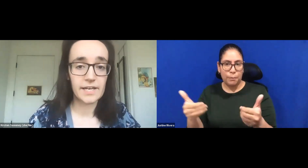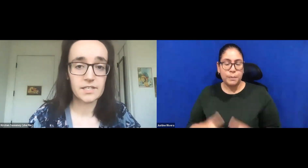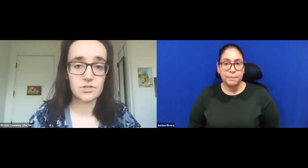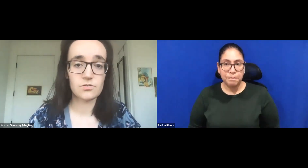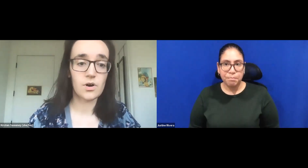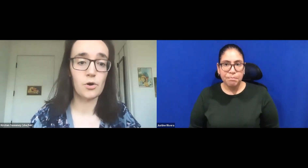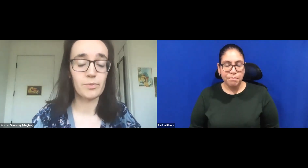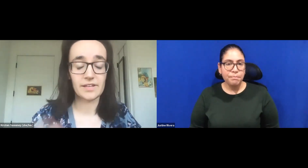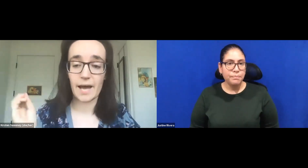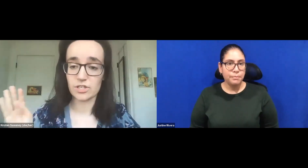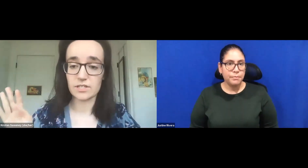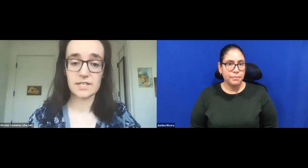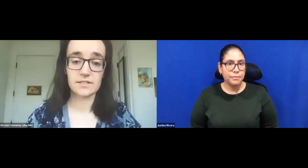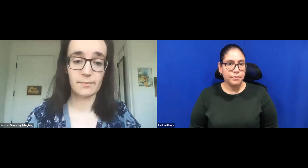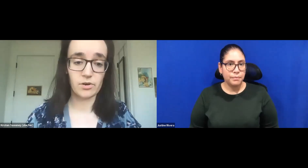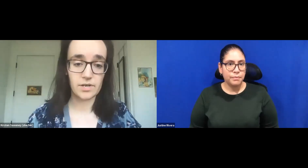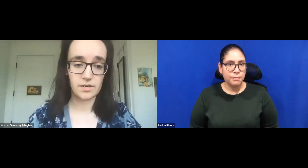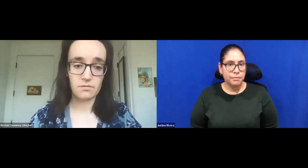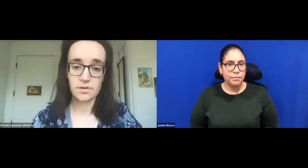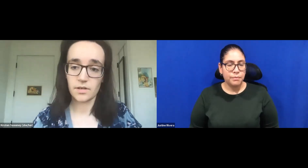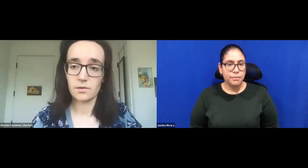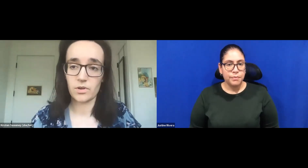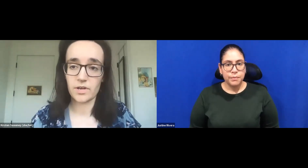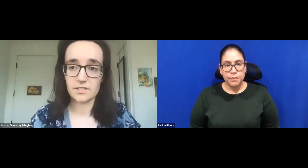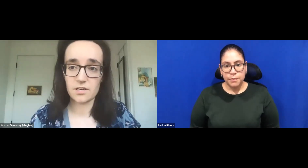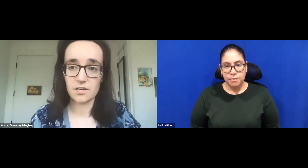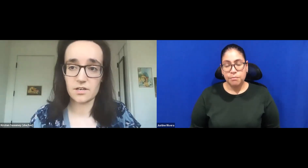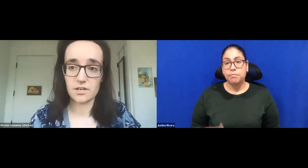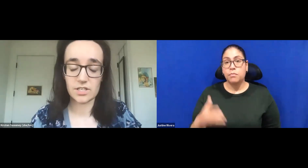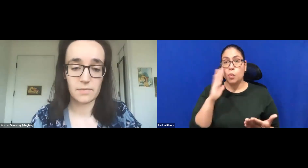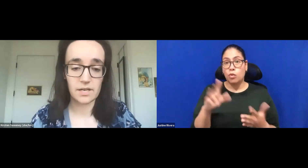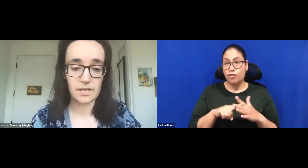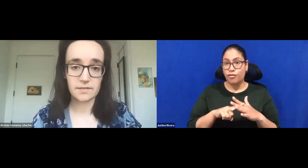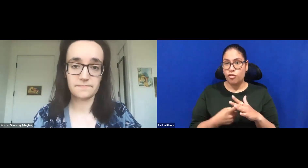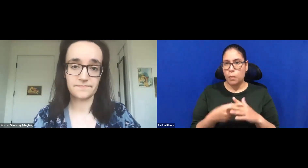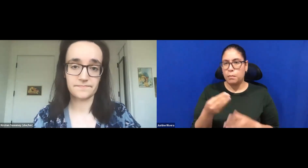you'd like to open the captions in a separate window. We'll get started in just a minute.